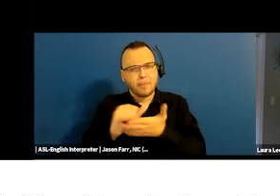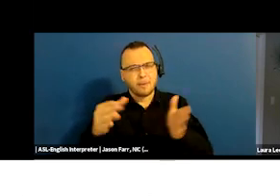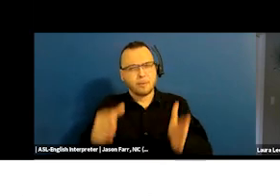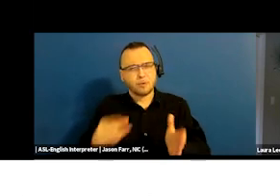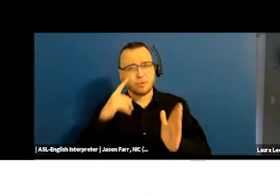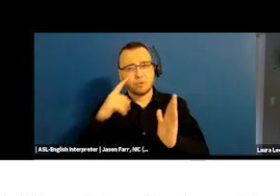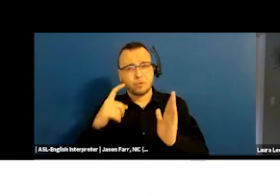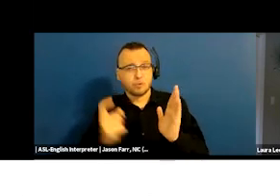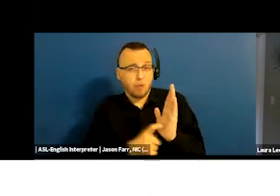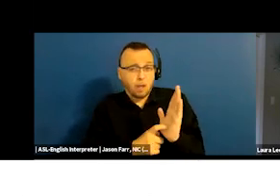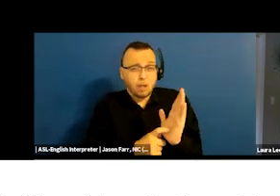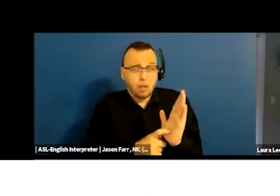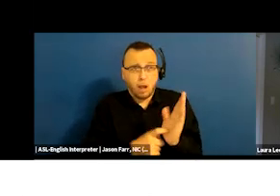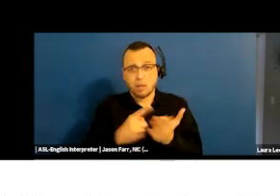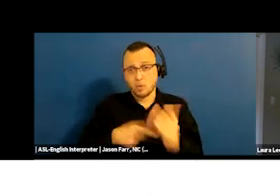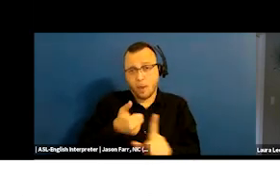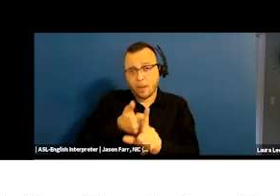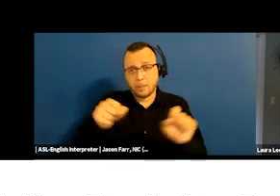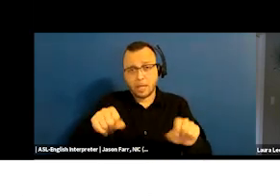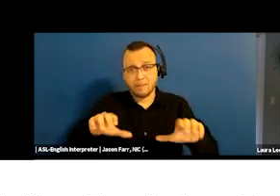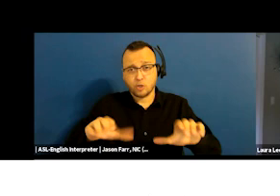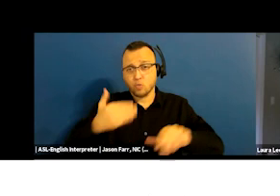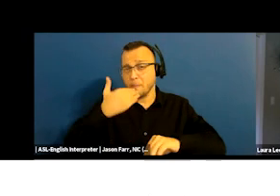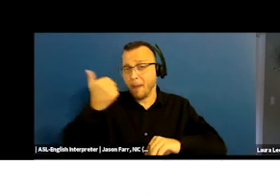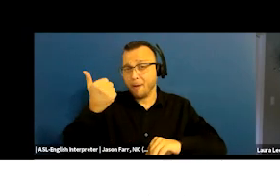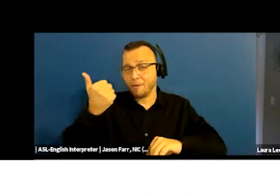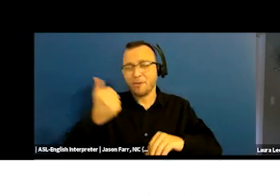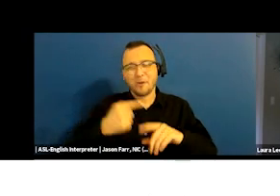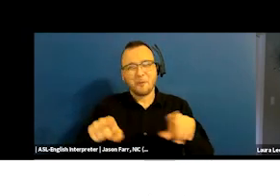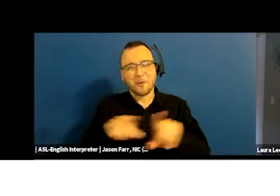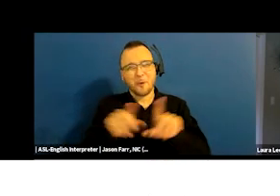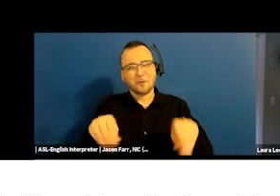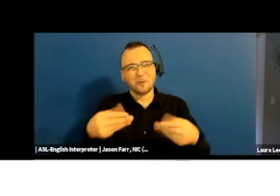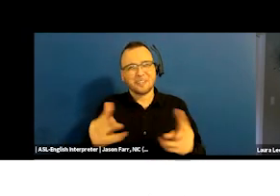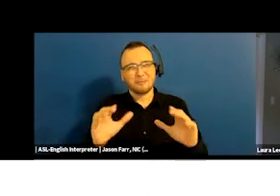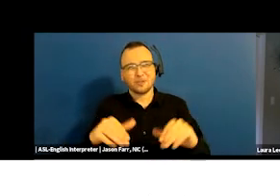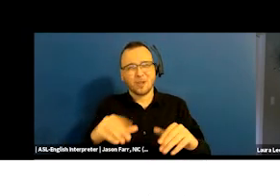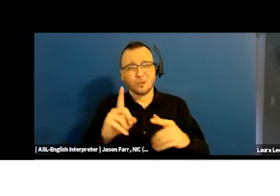help learn from what occurred and just really think about that proactive regulation